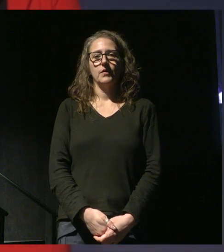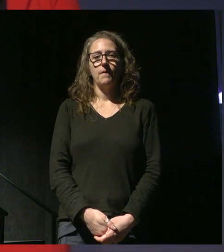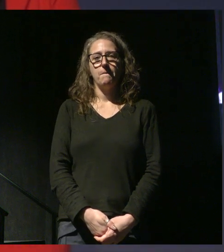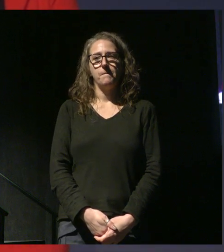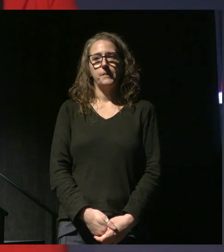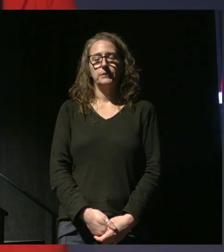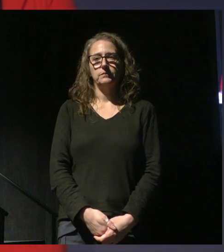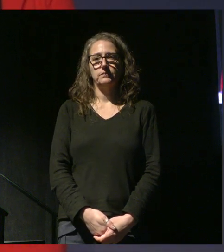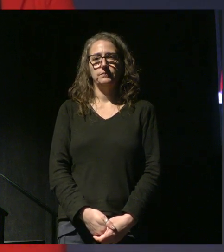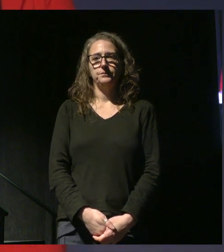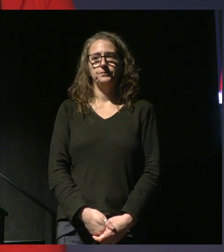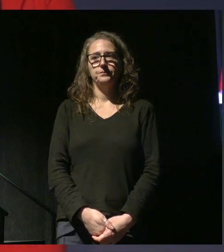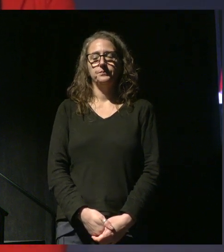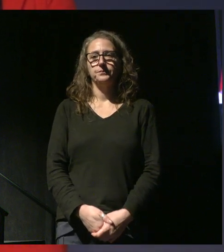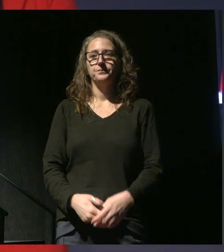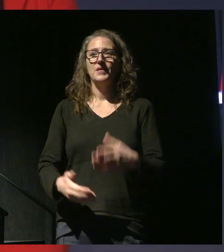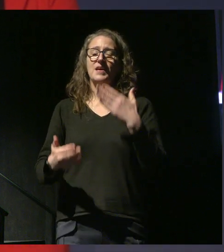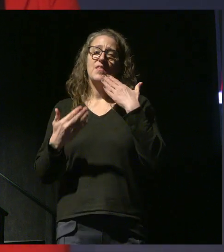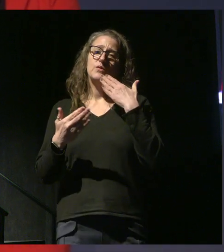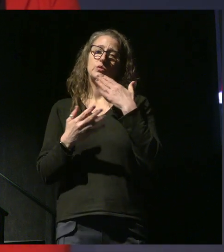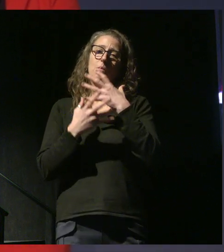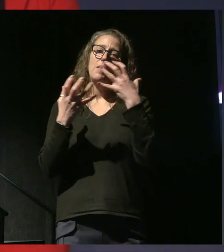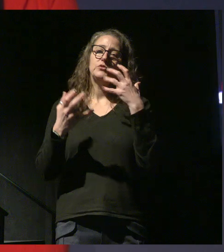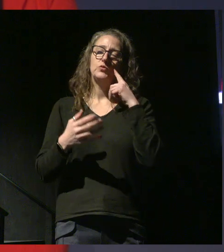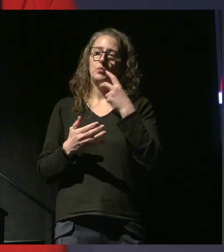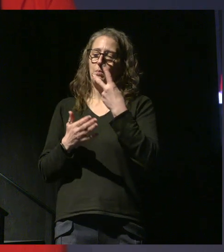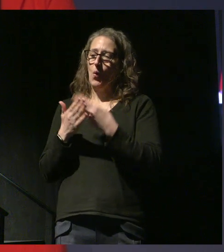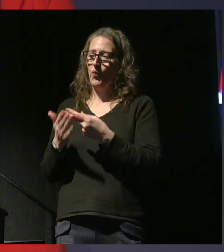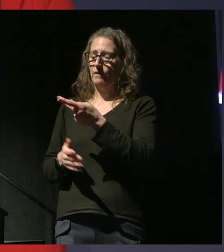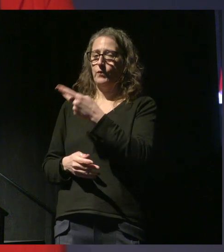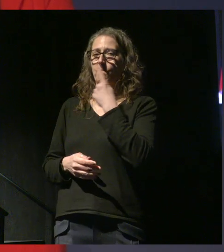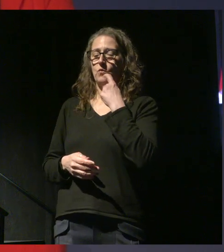Hmm, thanks so much to both of you for your words about Cecilia.